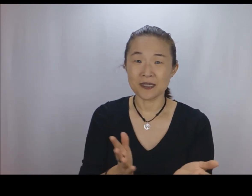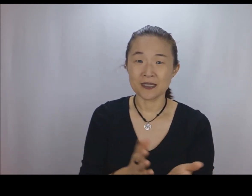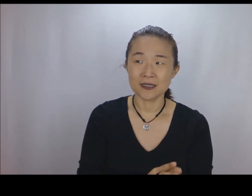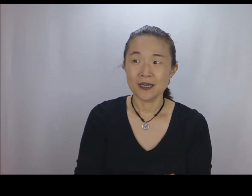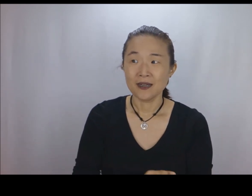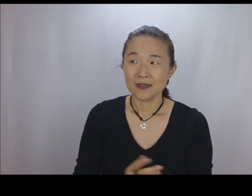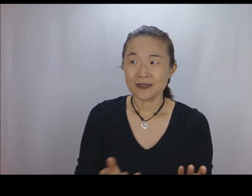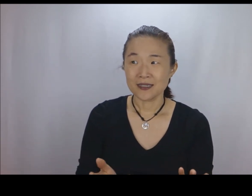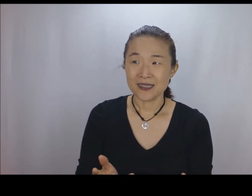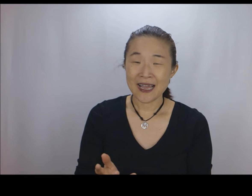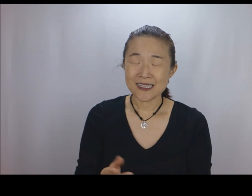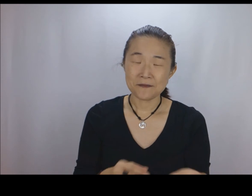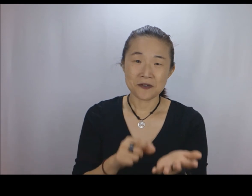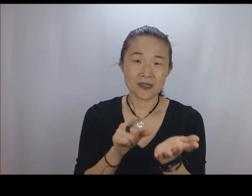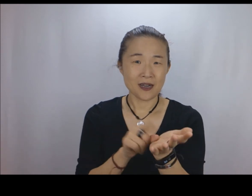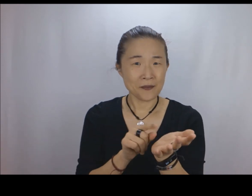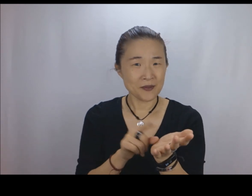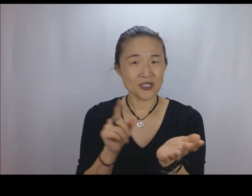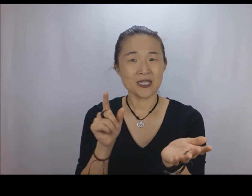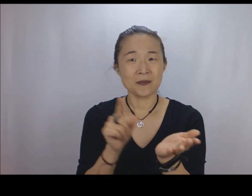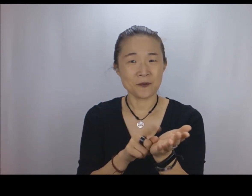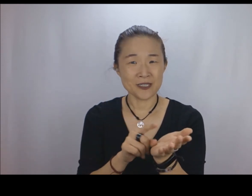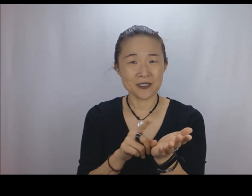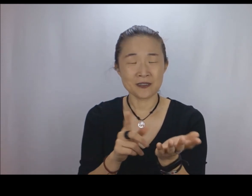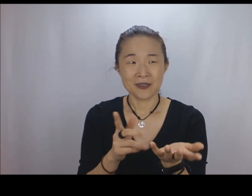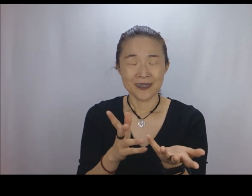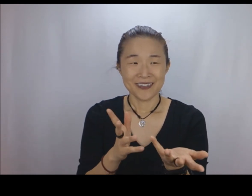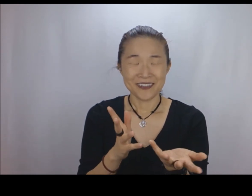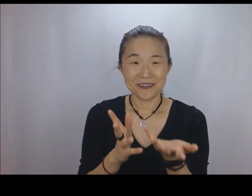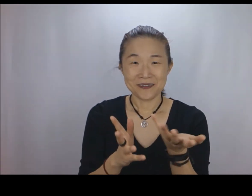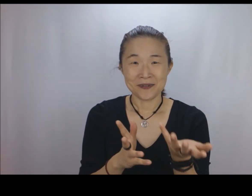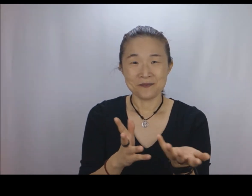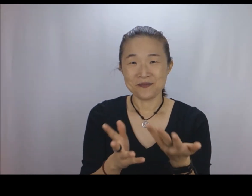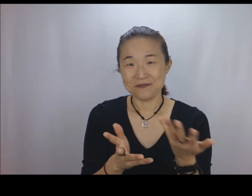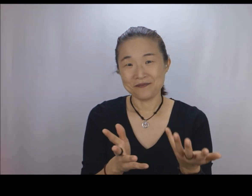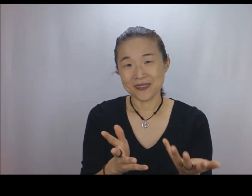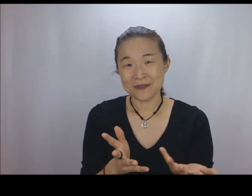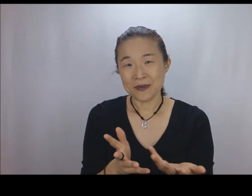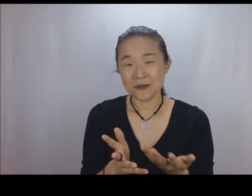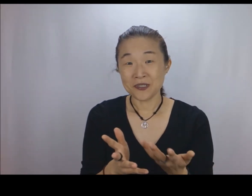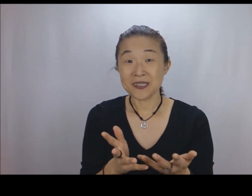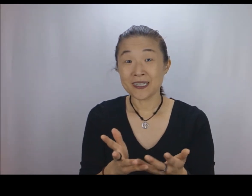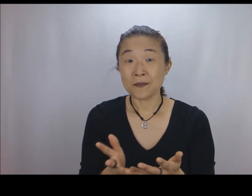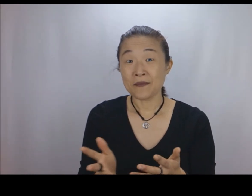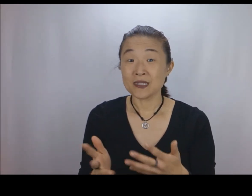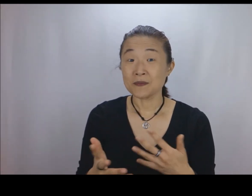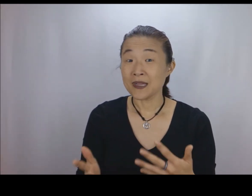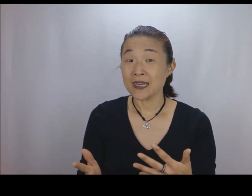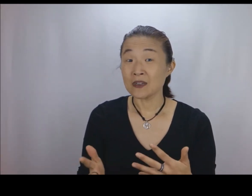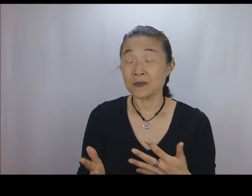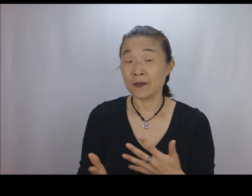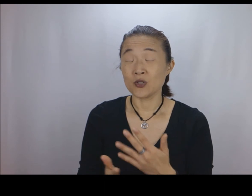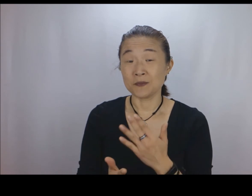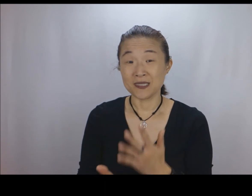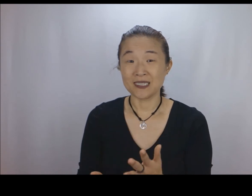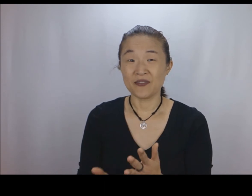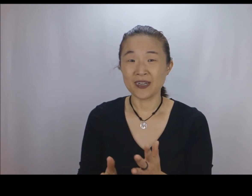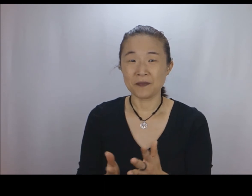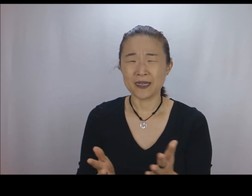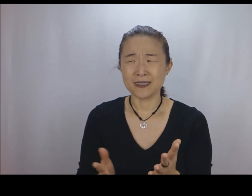because to ask for the copy machine, the printer, deaf people usually end up having to spell it out to be more specific